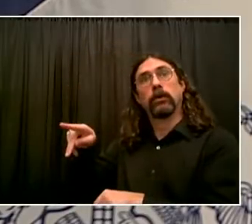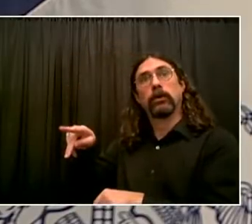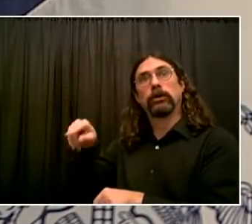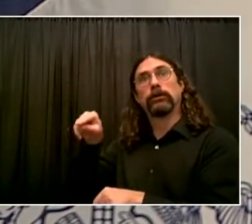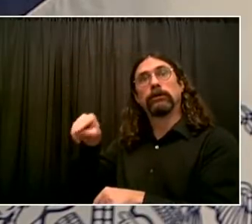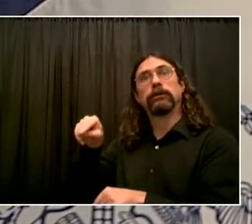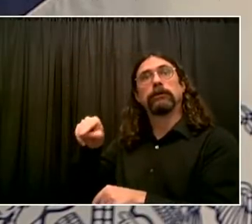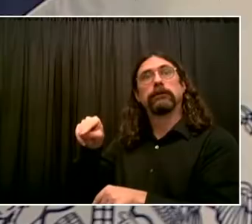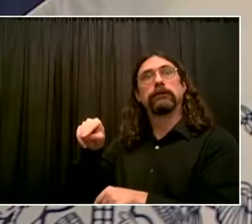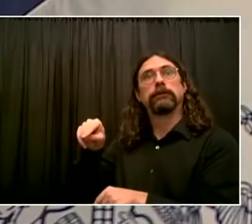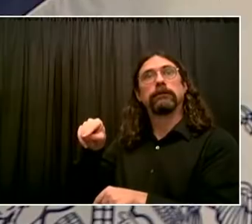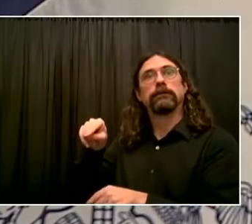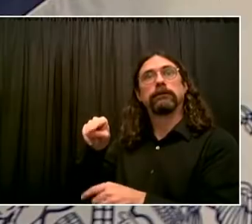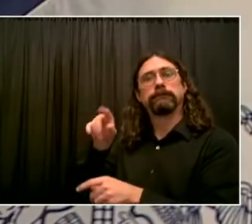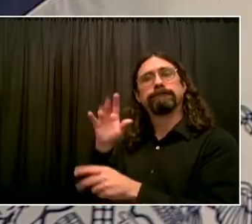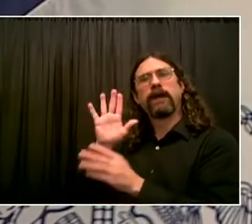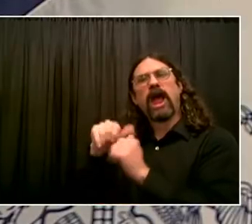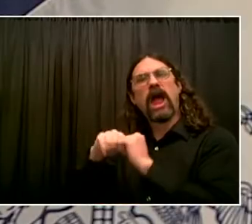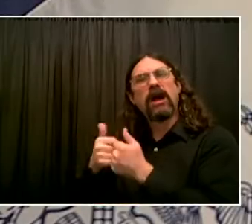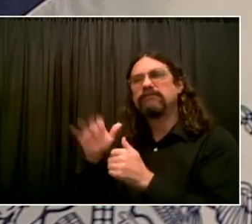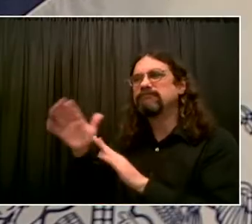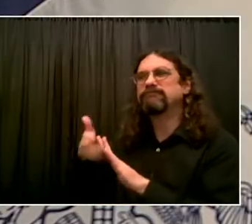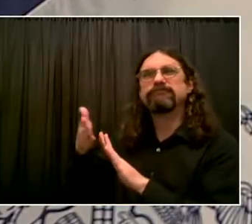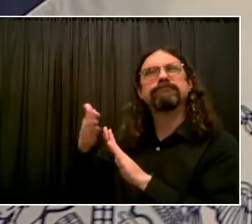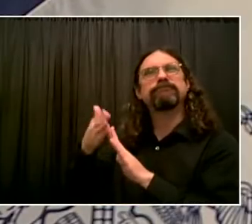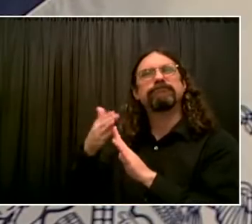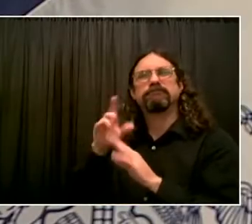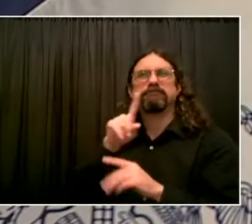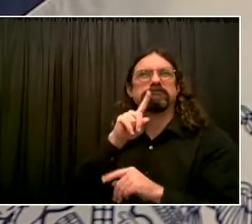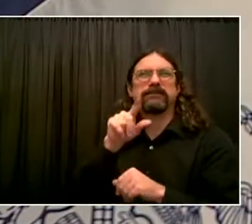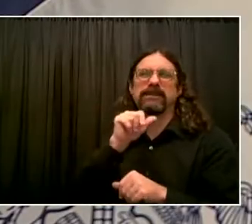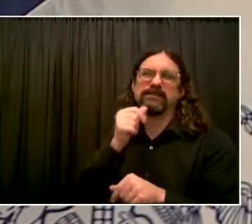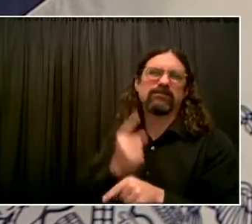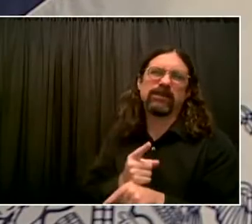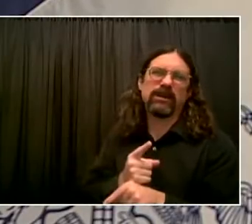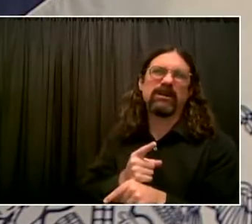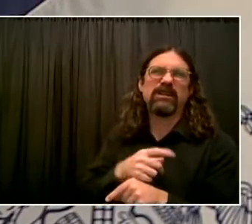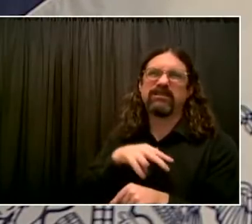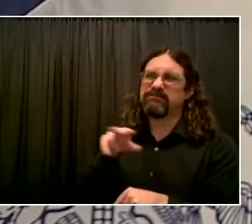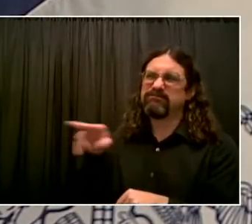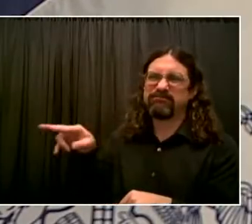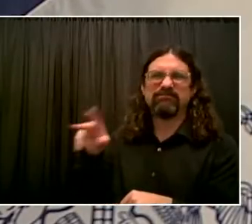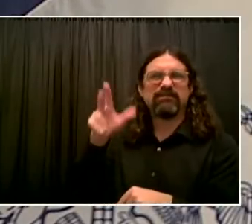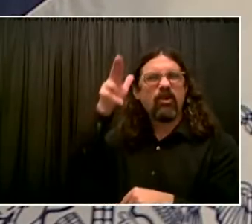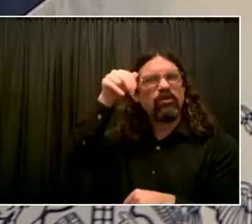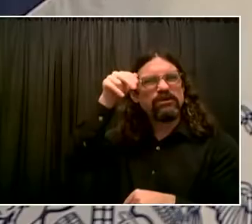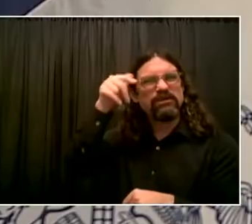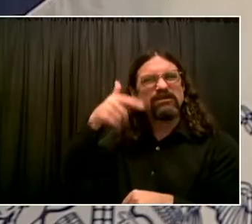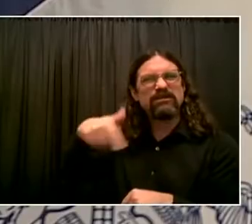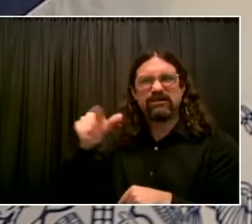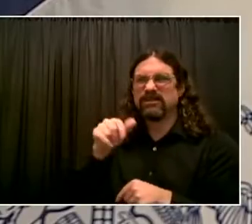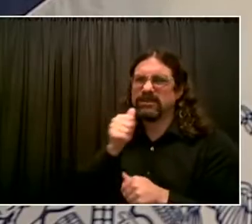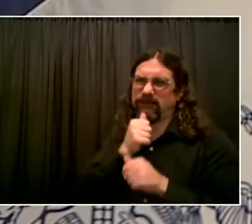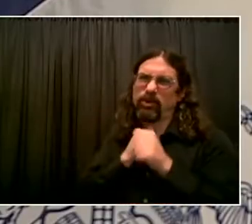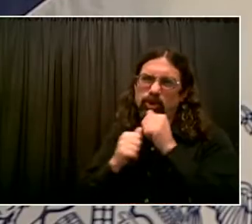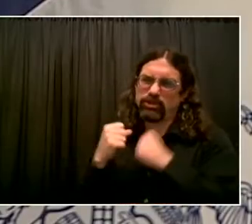I THINK WHEN IT COMES TO HORSE